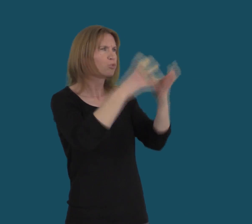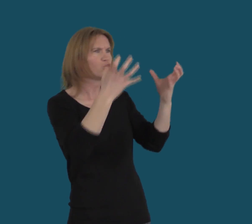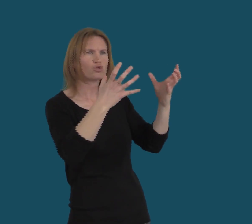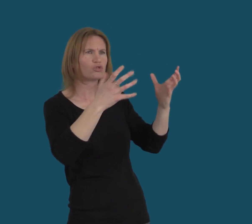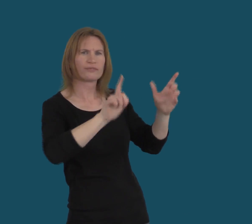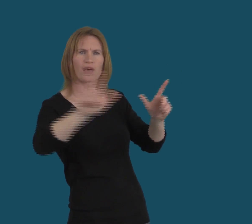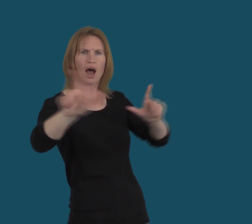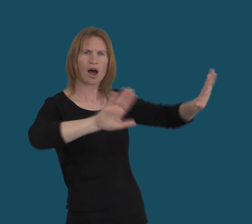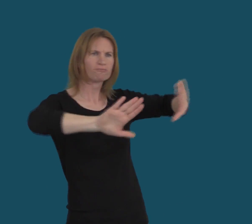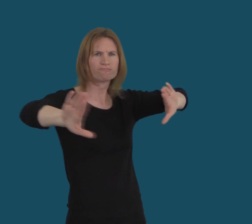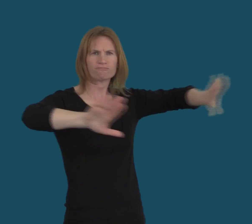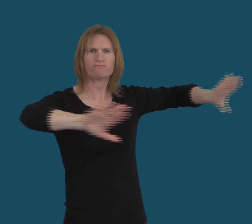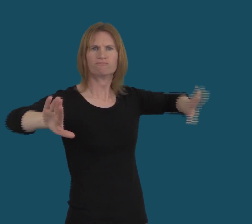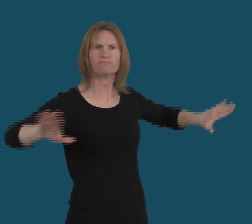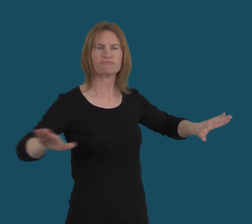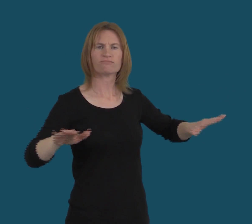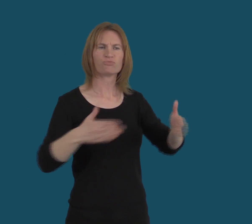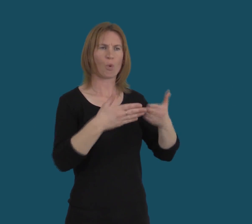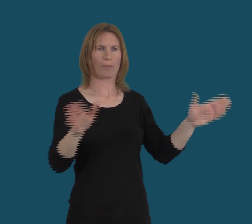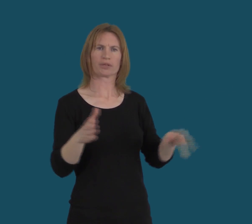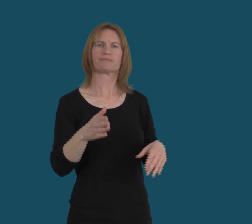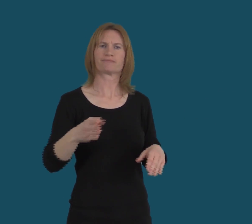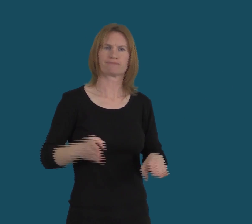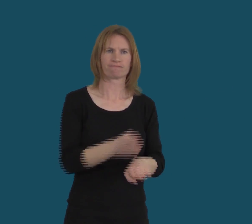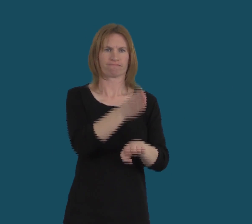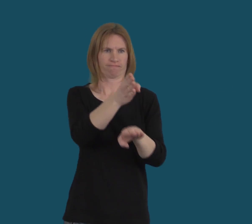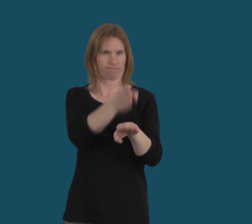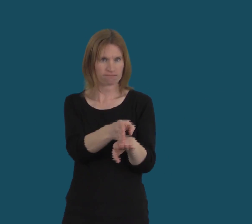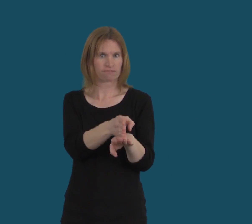as far as possible from trees and bush.